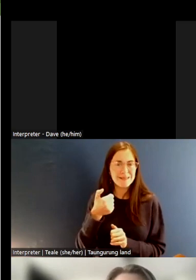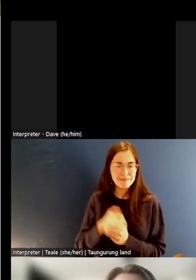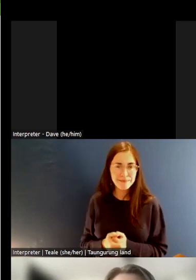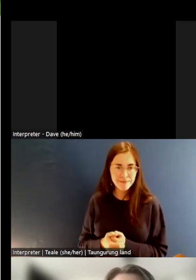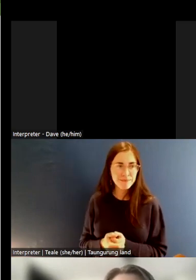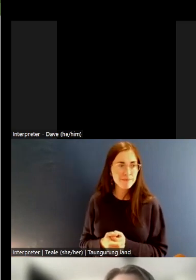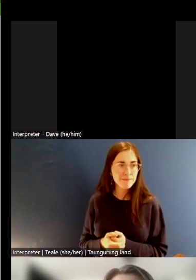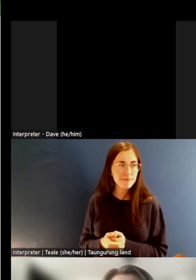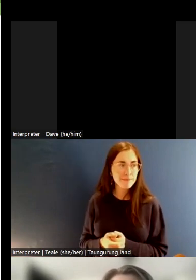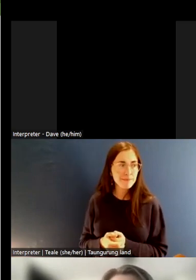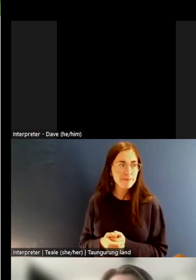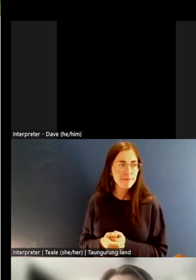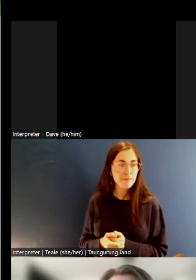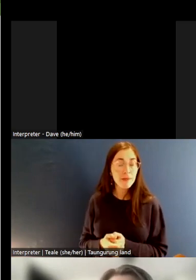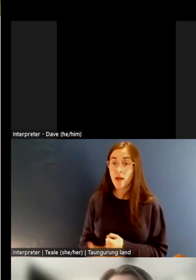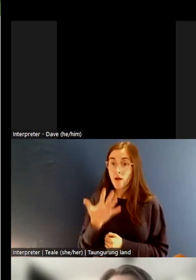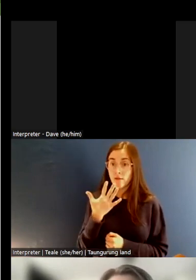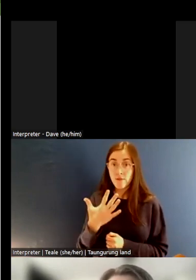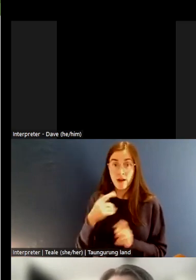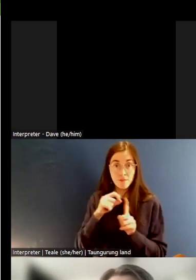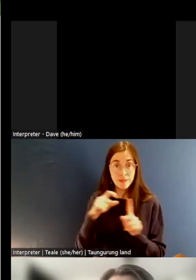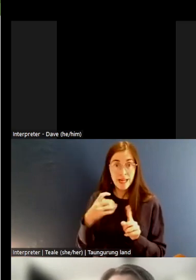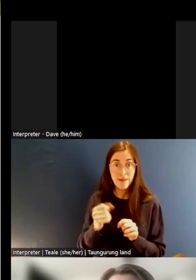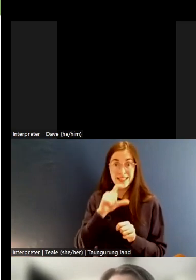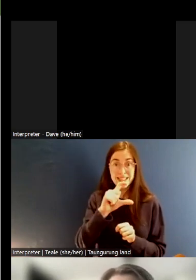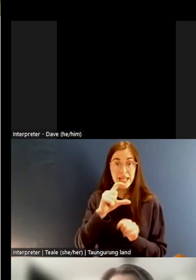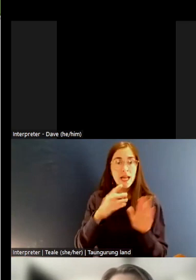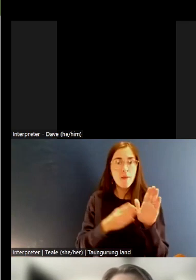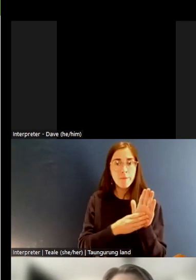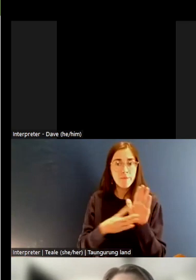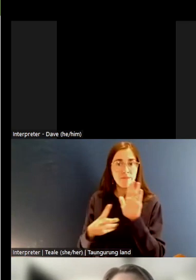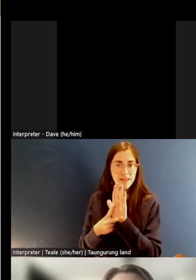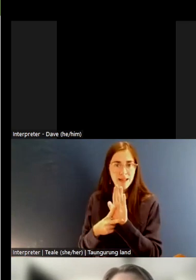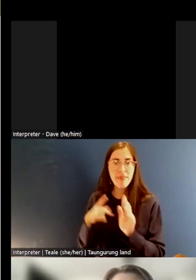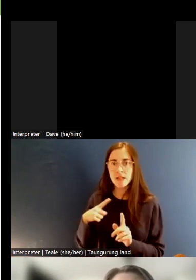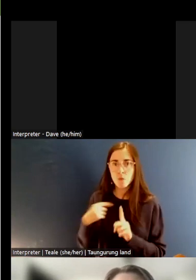And then there was 5% who had CMV as a cause of their hearing loss.